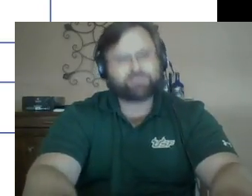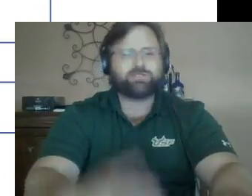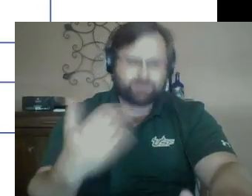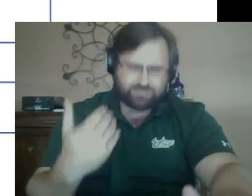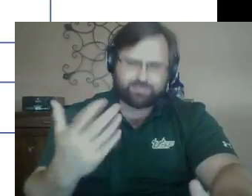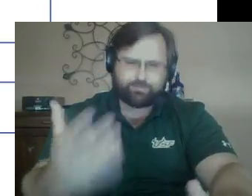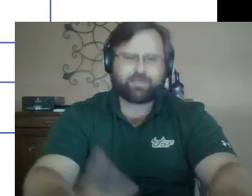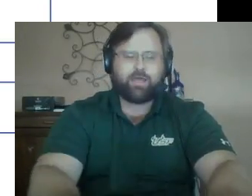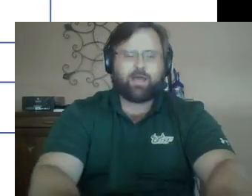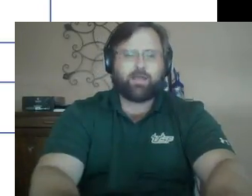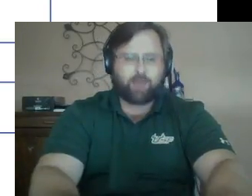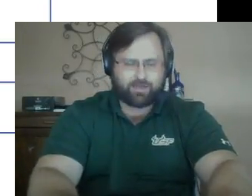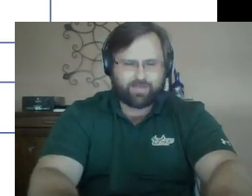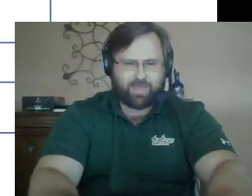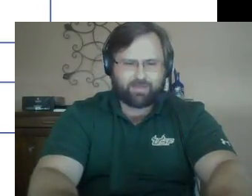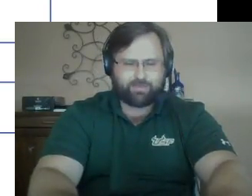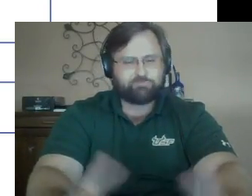expression which is simply a nodding of the head